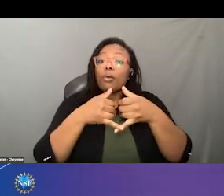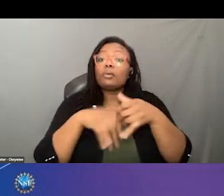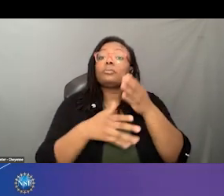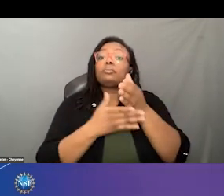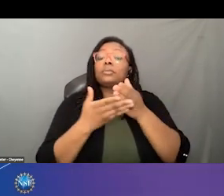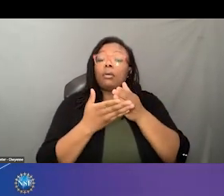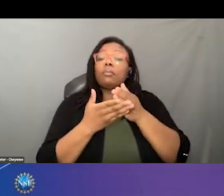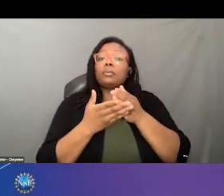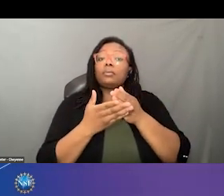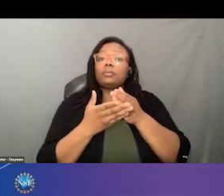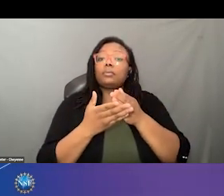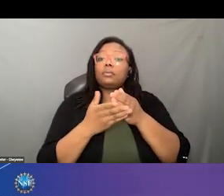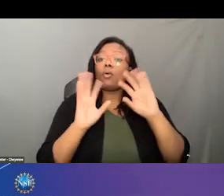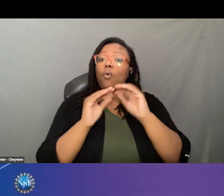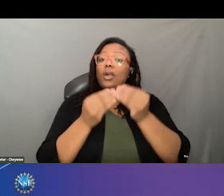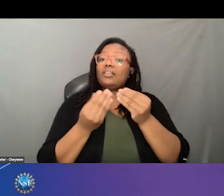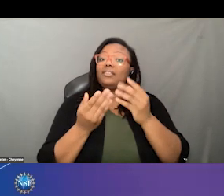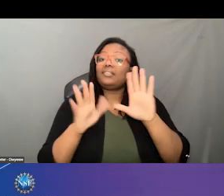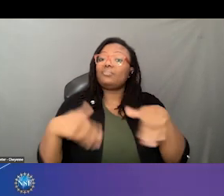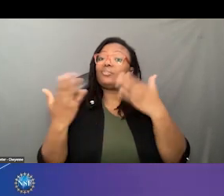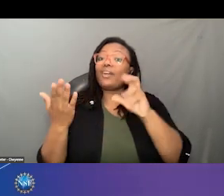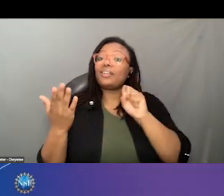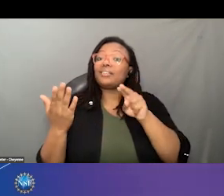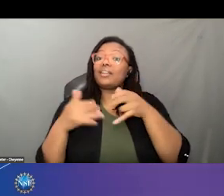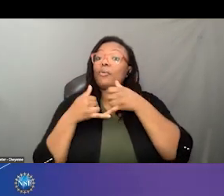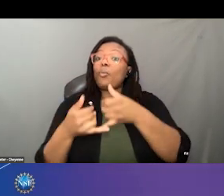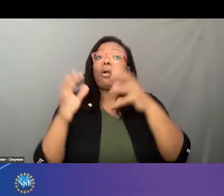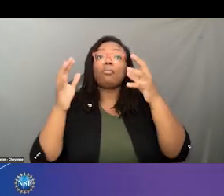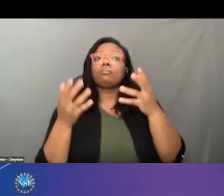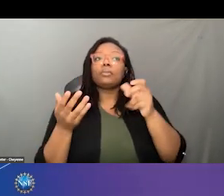that some organizations just give a sub-award, and they do not --